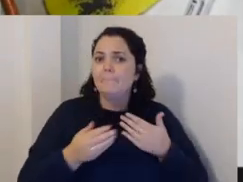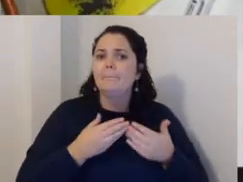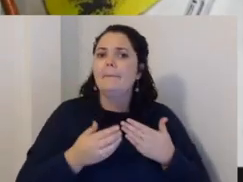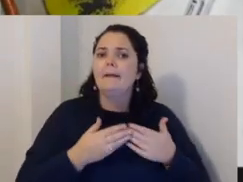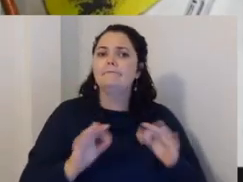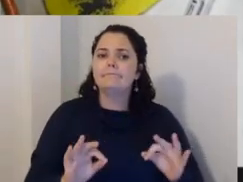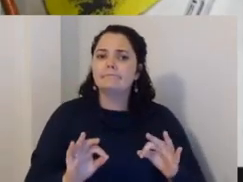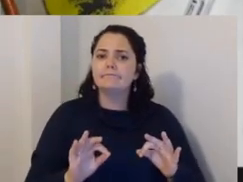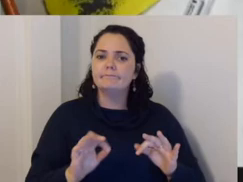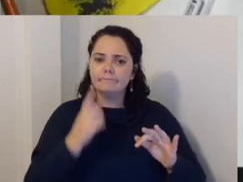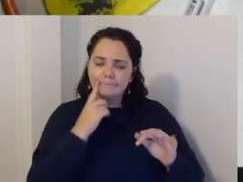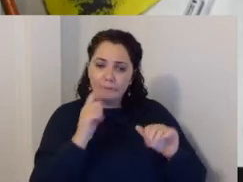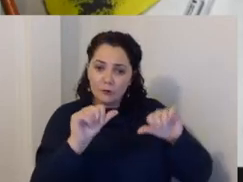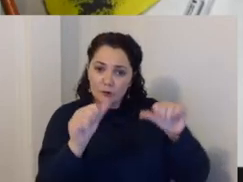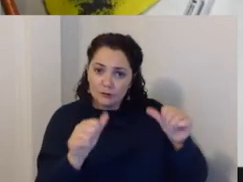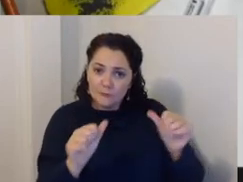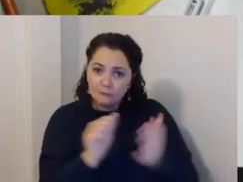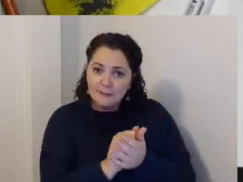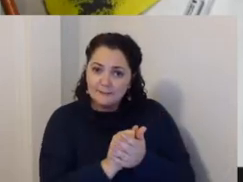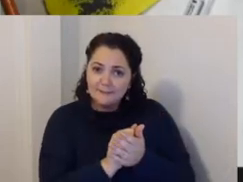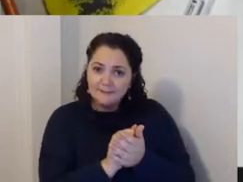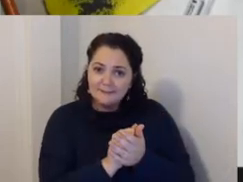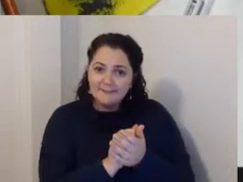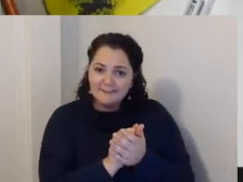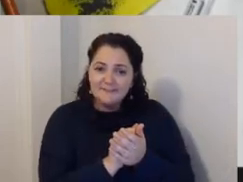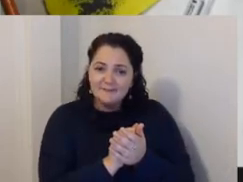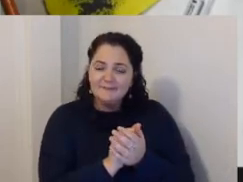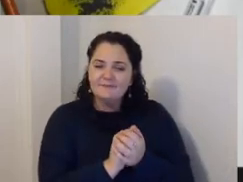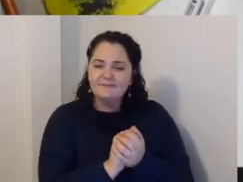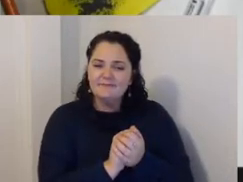the shapes that you need to get and that's the last thing I want to emphasize even though I